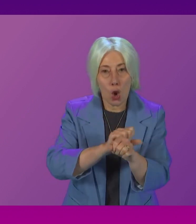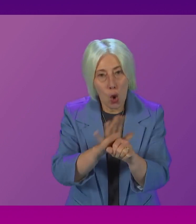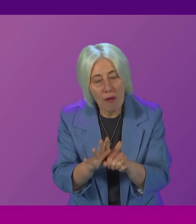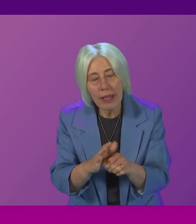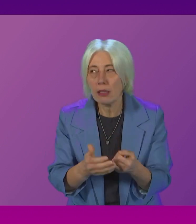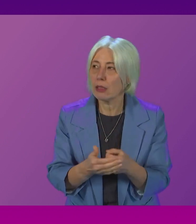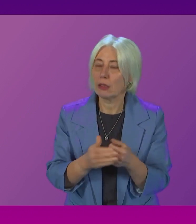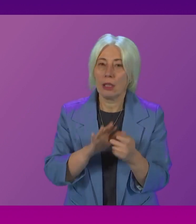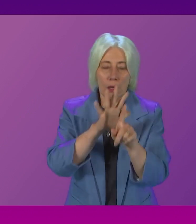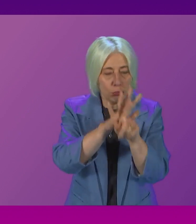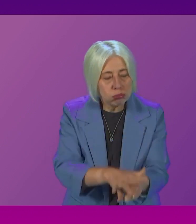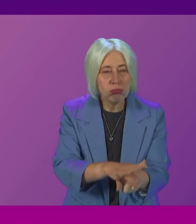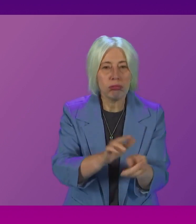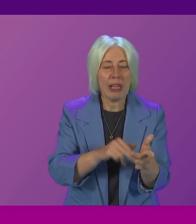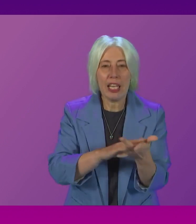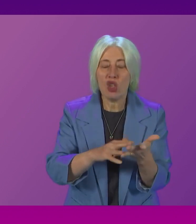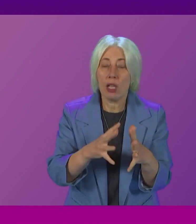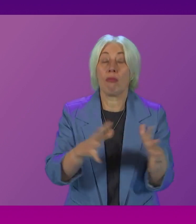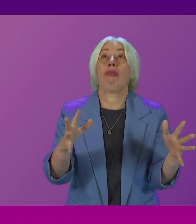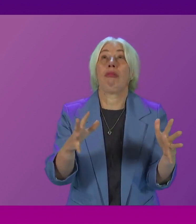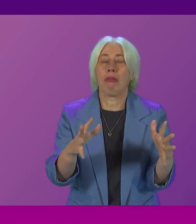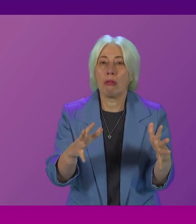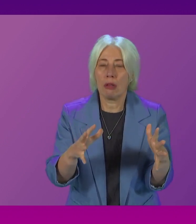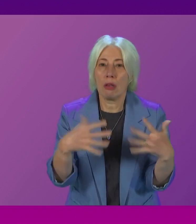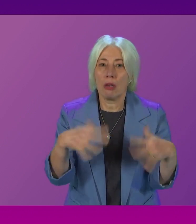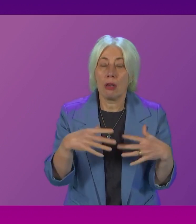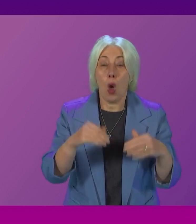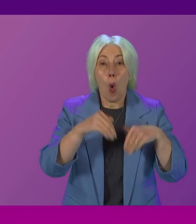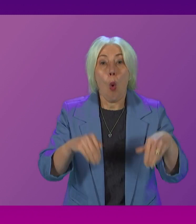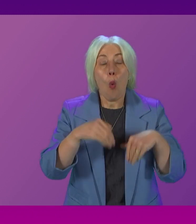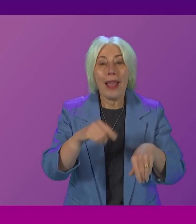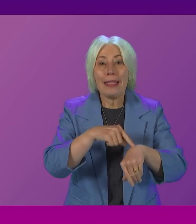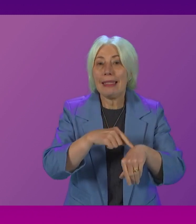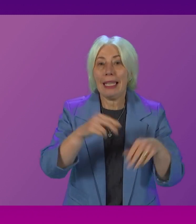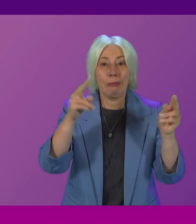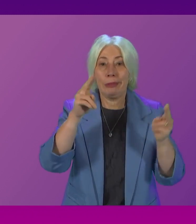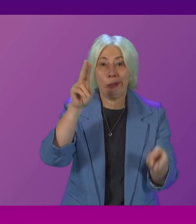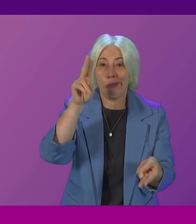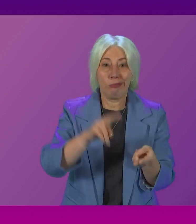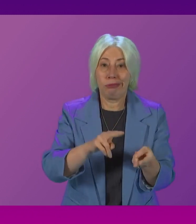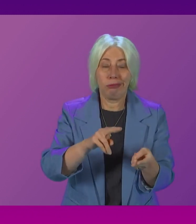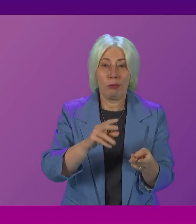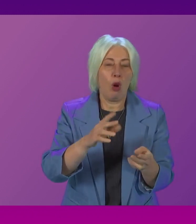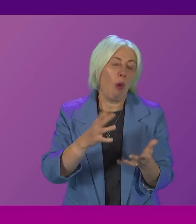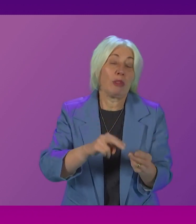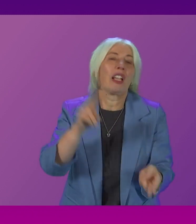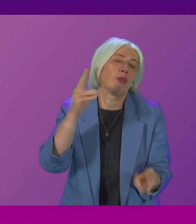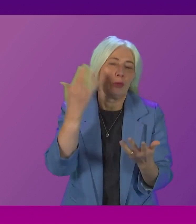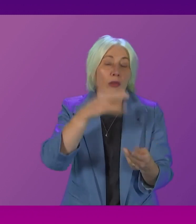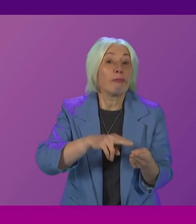our NHS have increased, and we have seen waiting times deteriorate as a result in many respects.